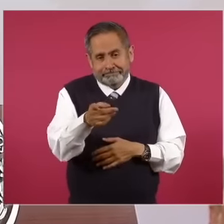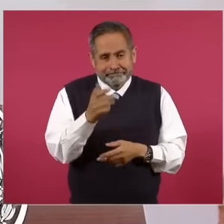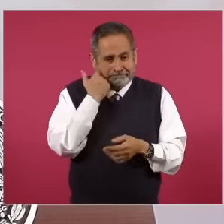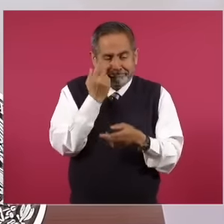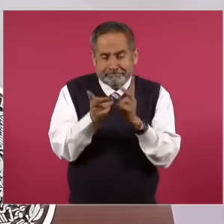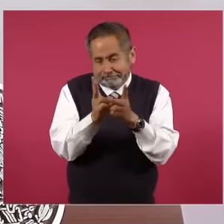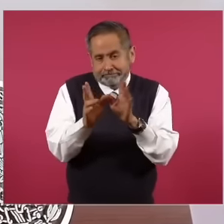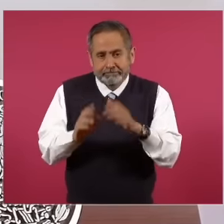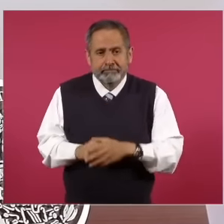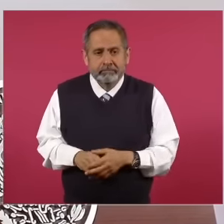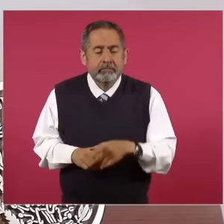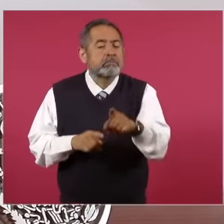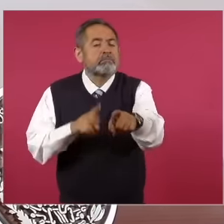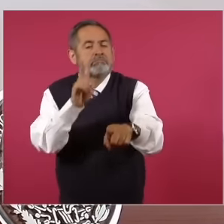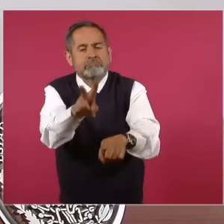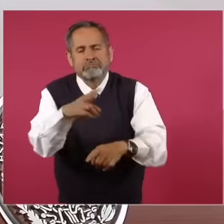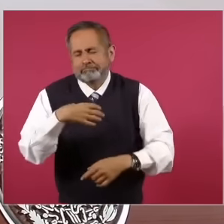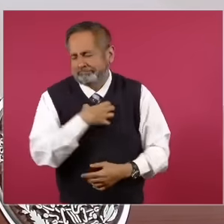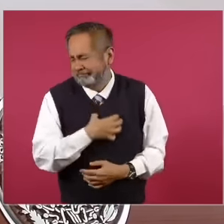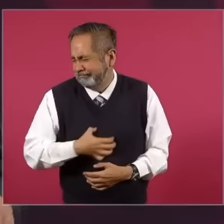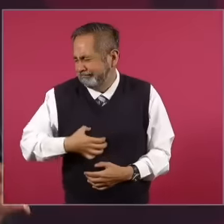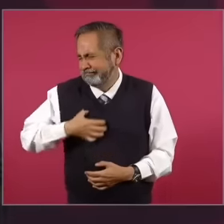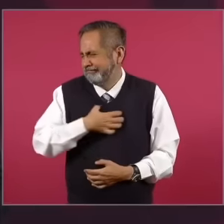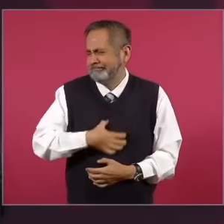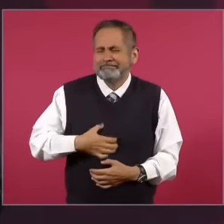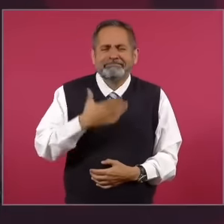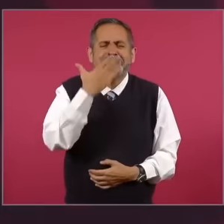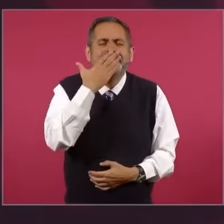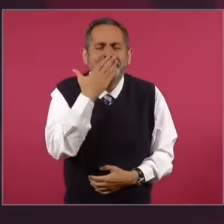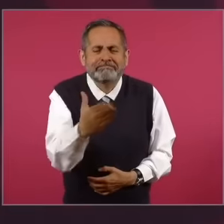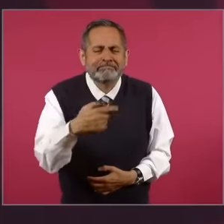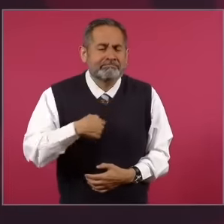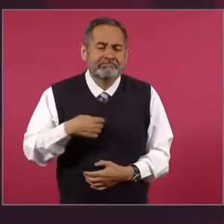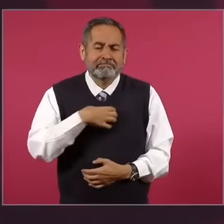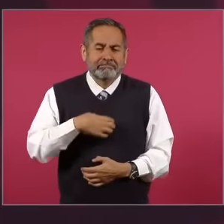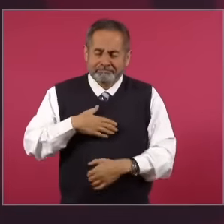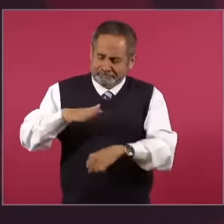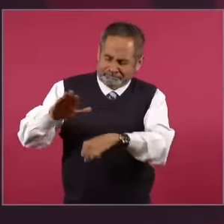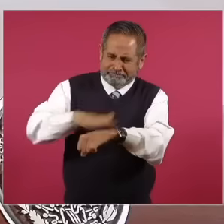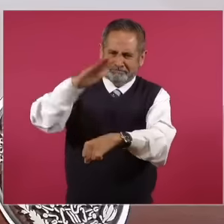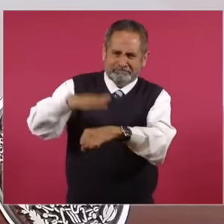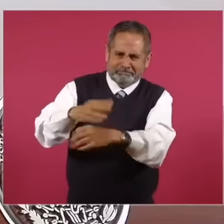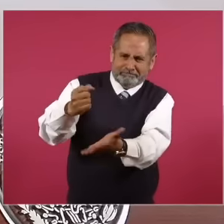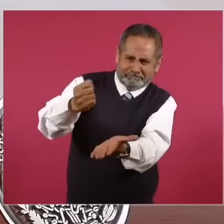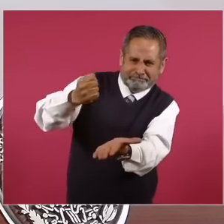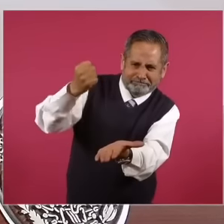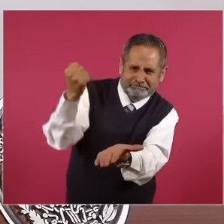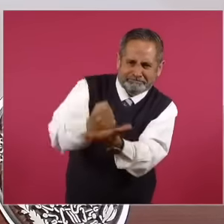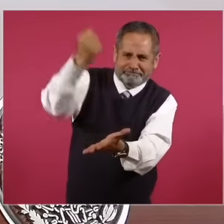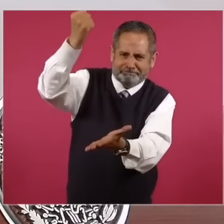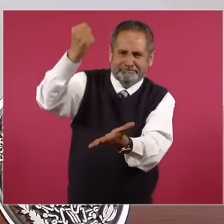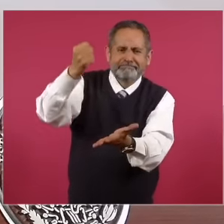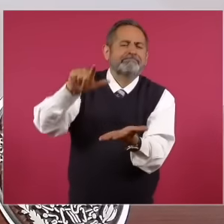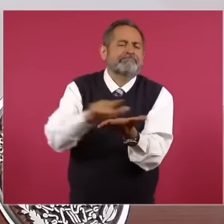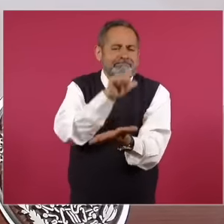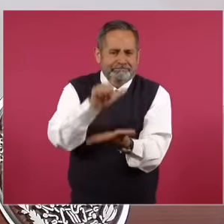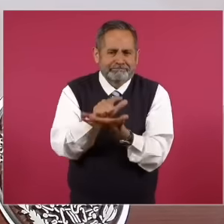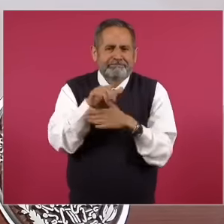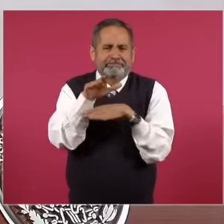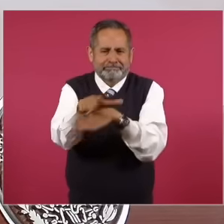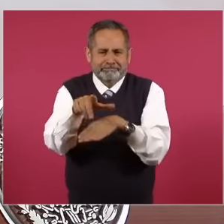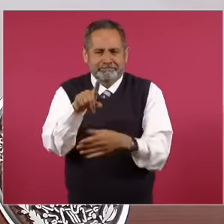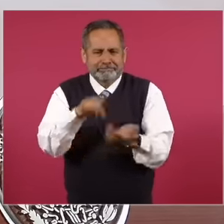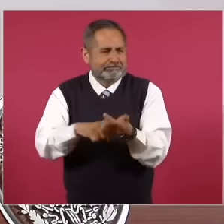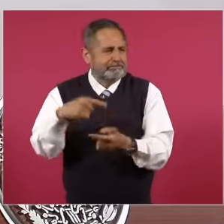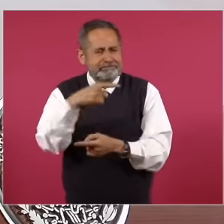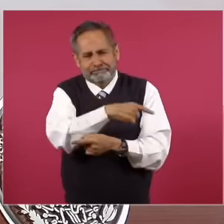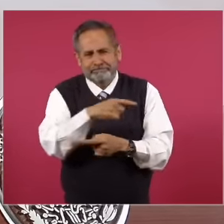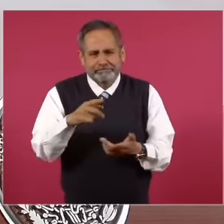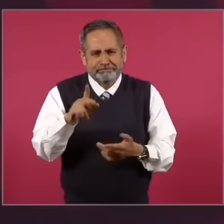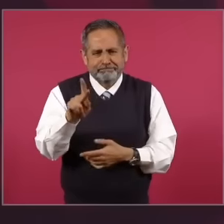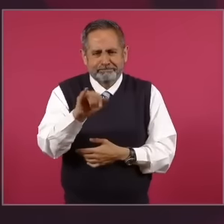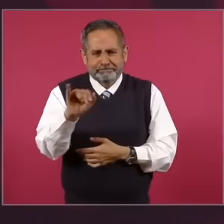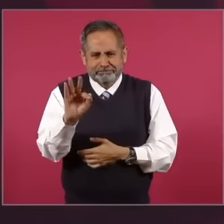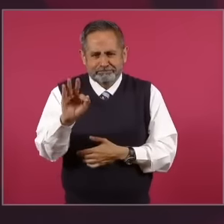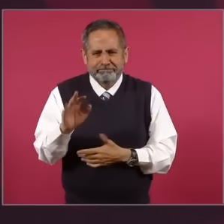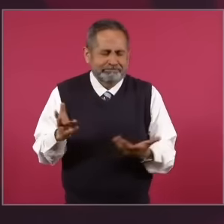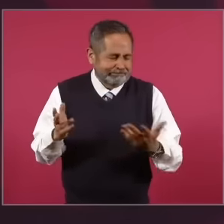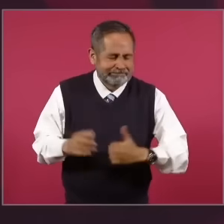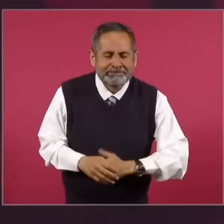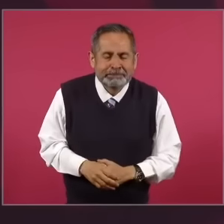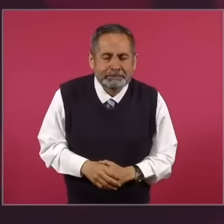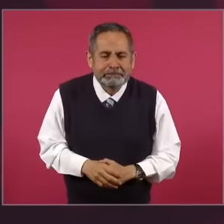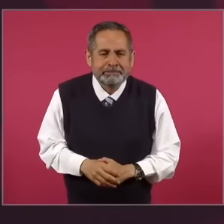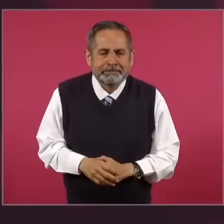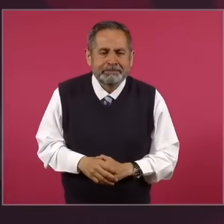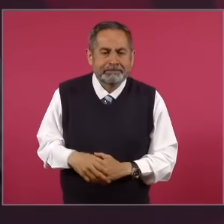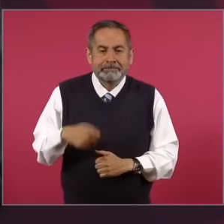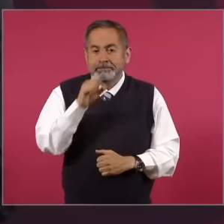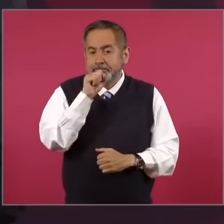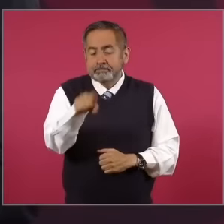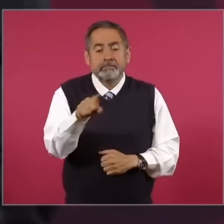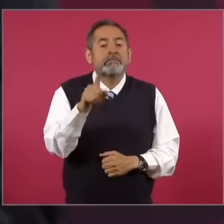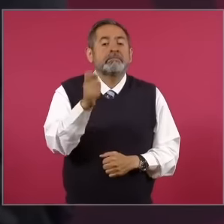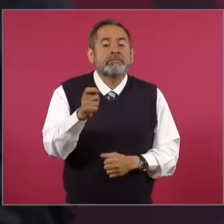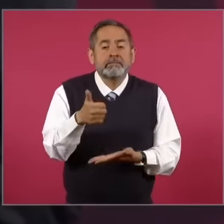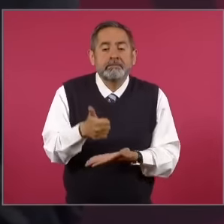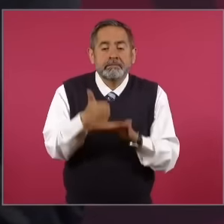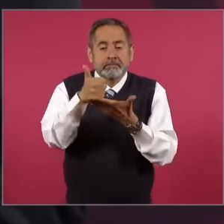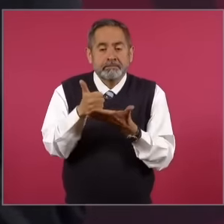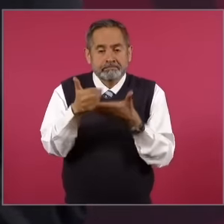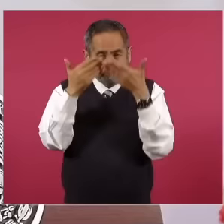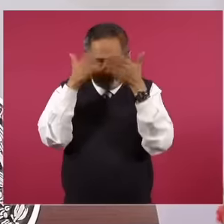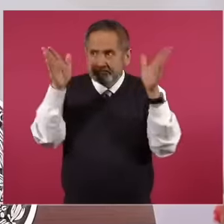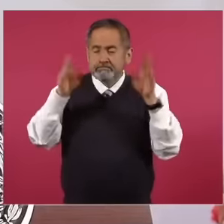And how happy I am because the reform was approved and this also helps a lot to